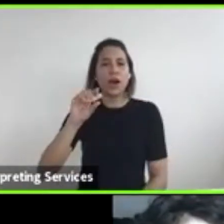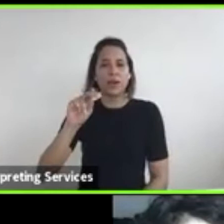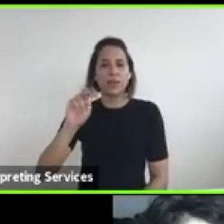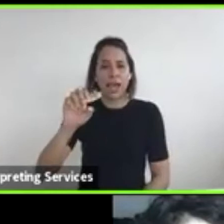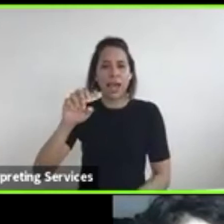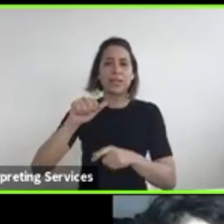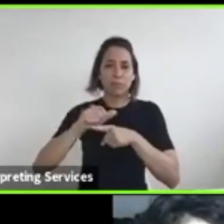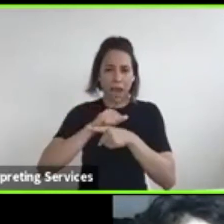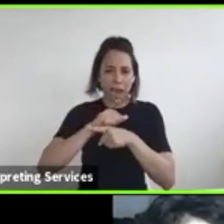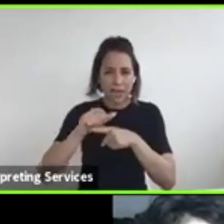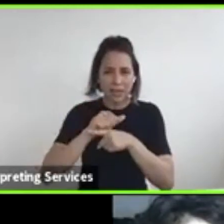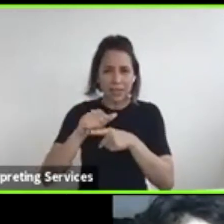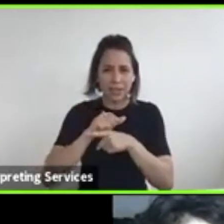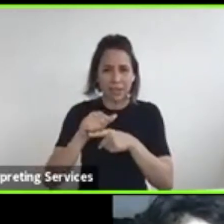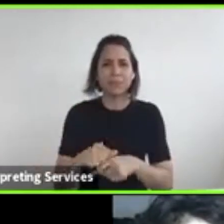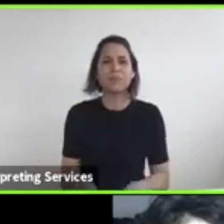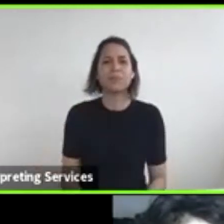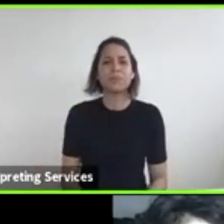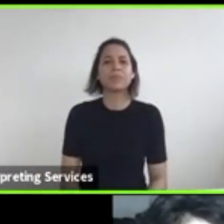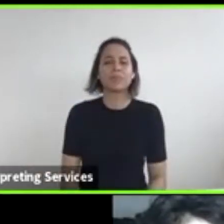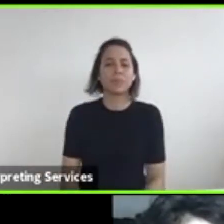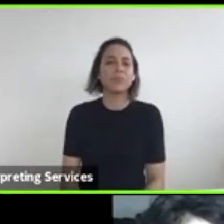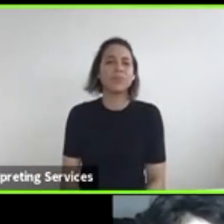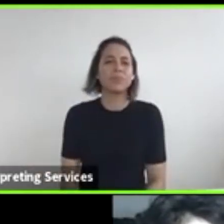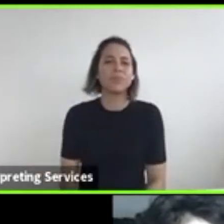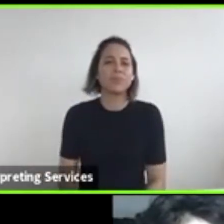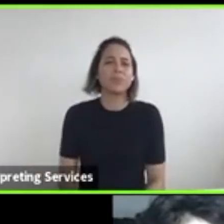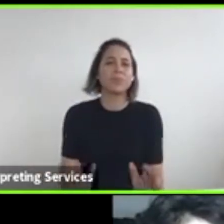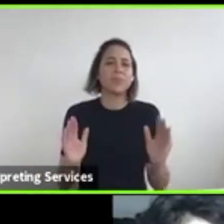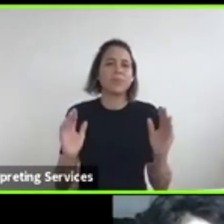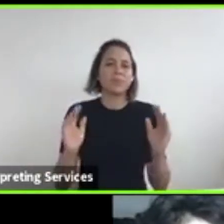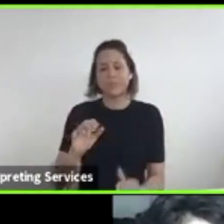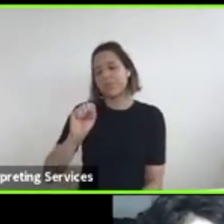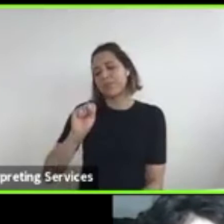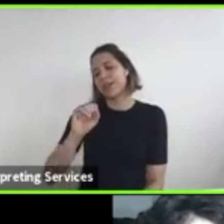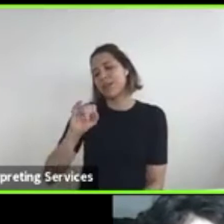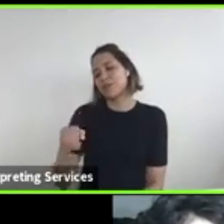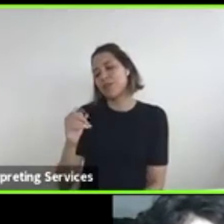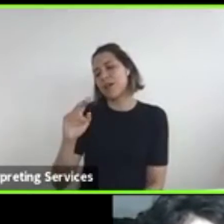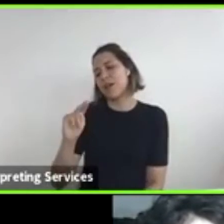AND CURRENTLY ON THE FRONT LINES OF COVID. SJ NORMAN, A KOORI ARTIST